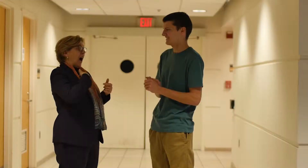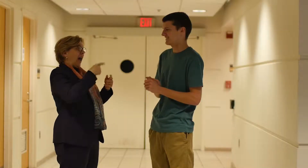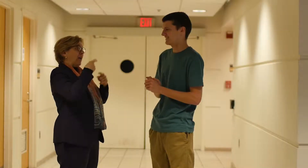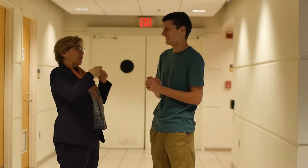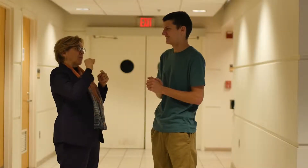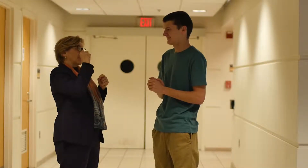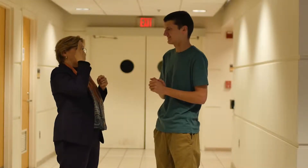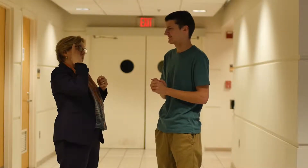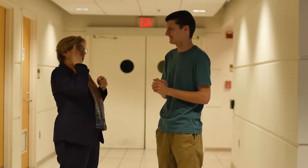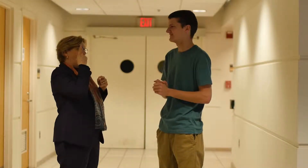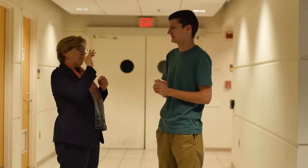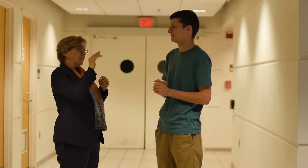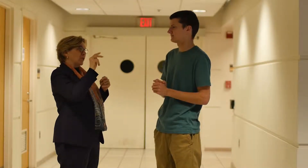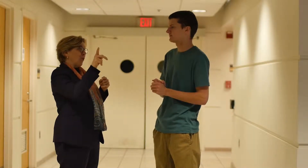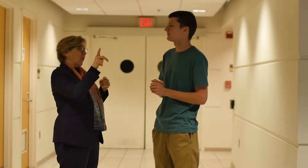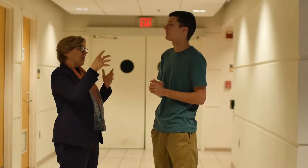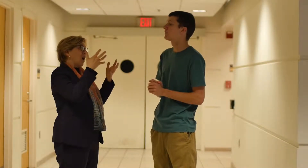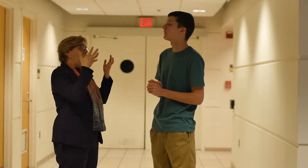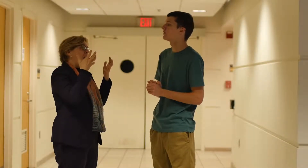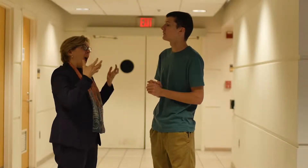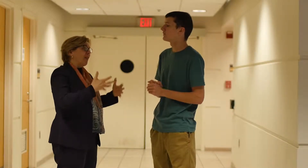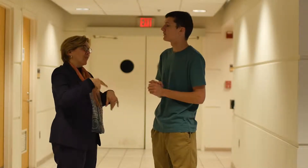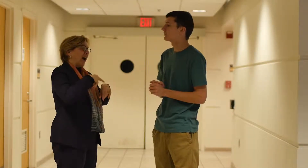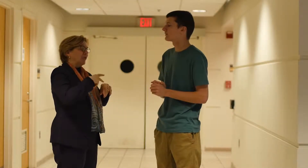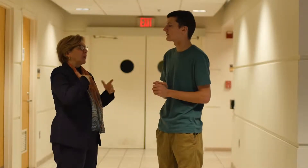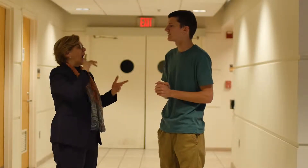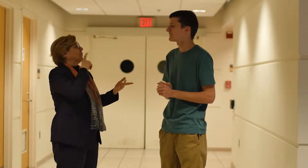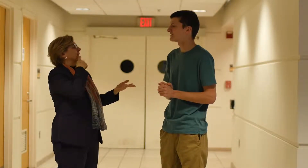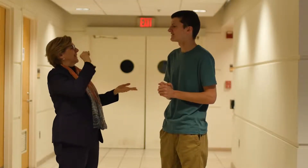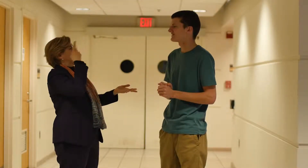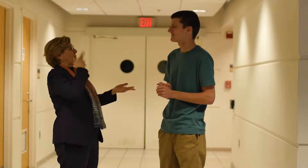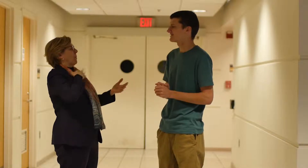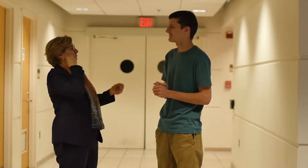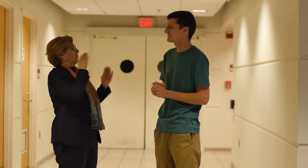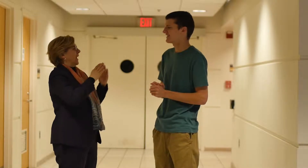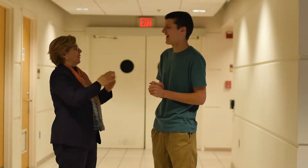I came from Saint Paul in Minnesota...heavily Irish there so I would say Saint Paul, my hometown?